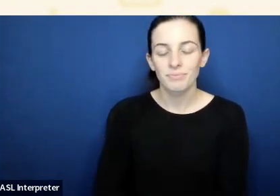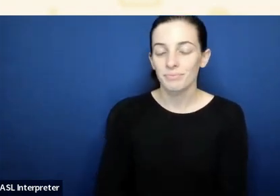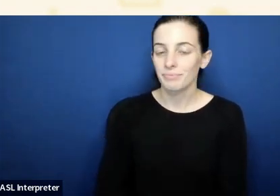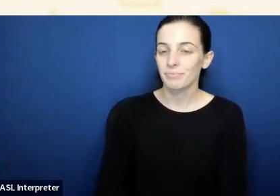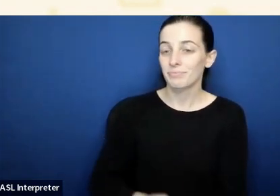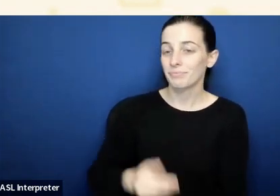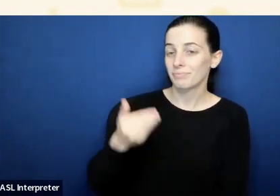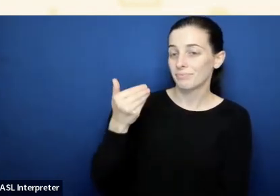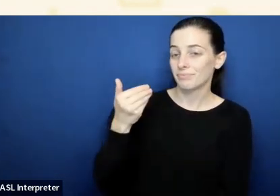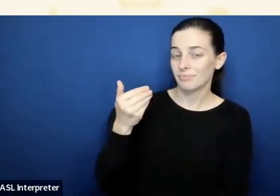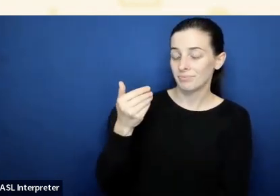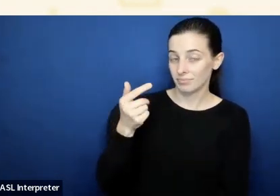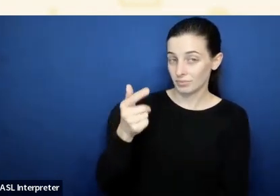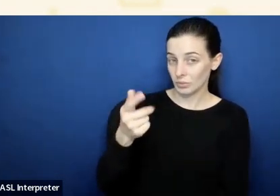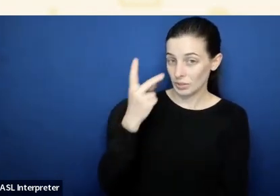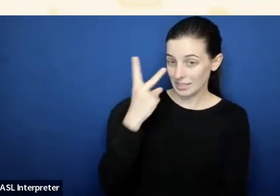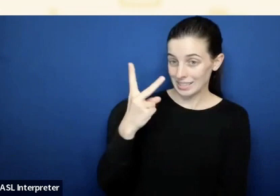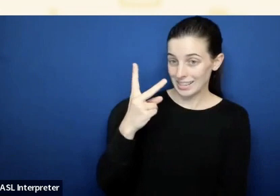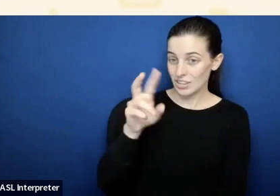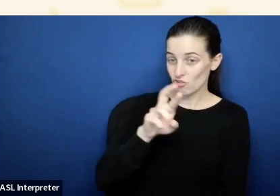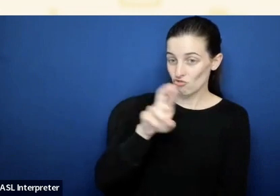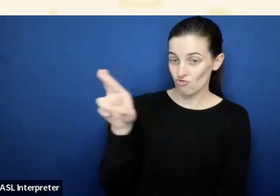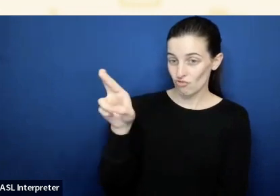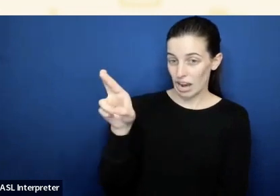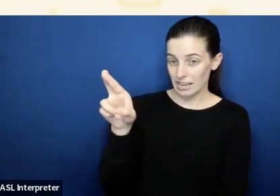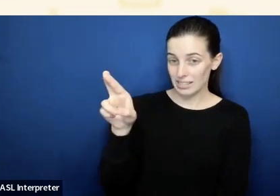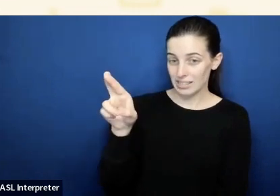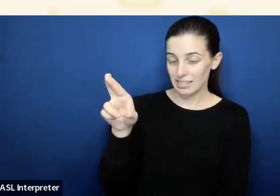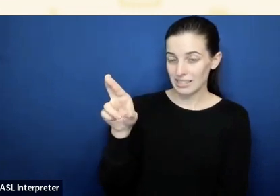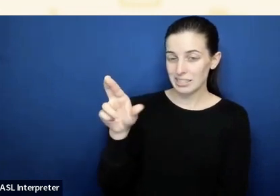On the right hand side on the slides, you see a picture of me.